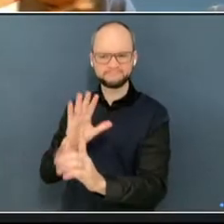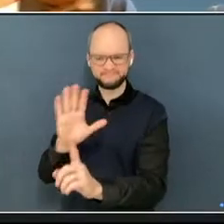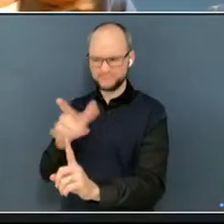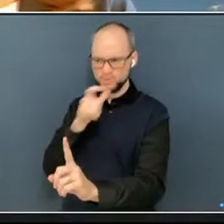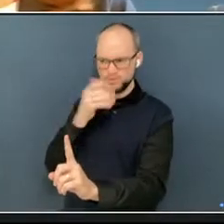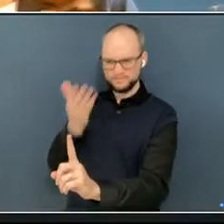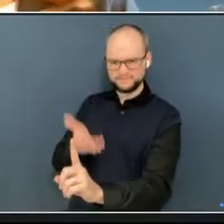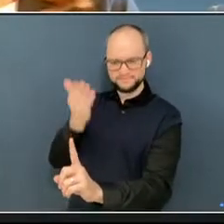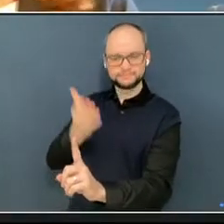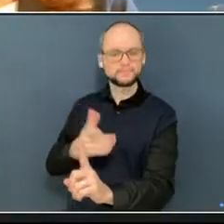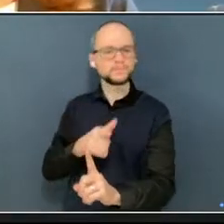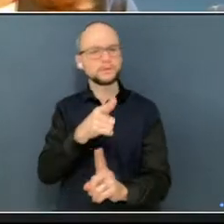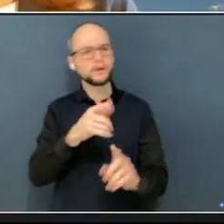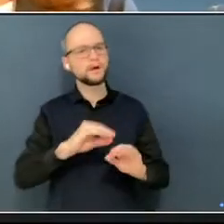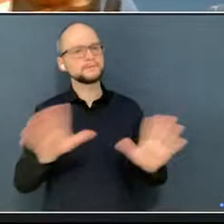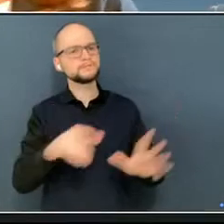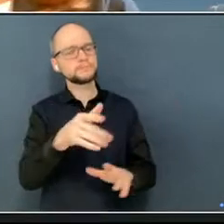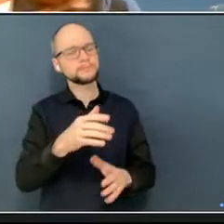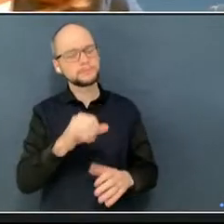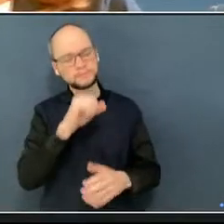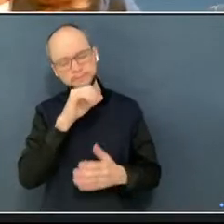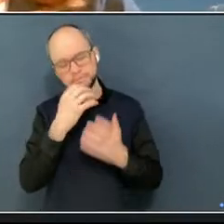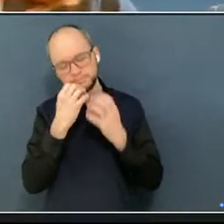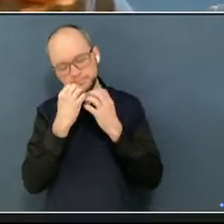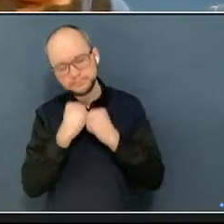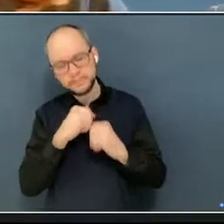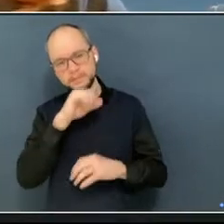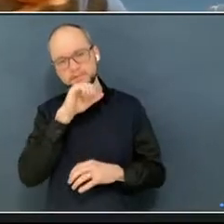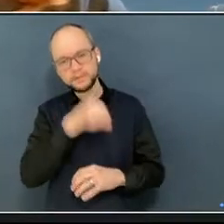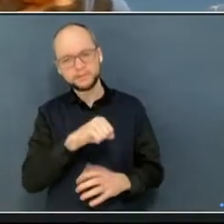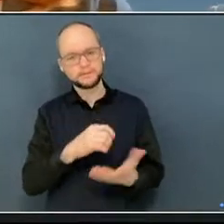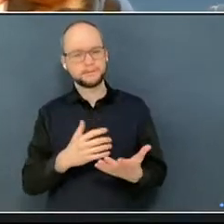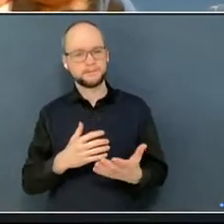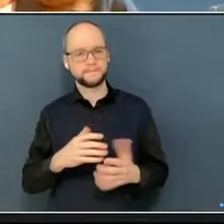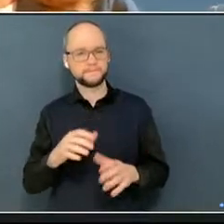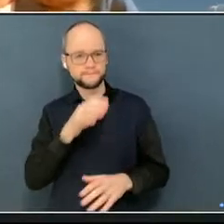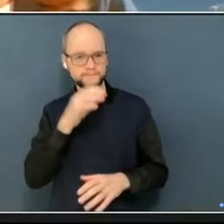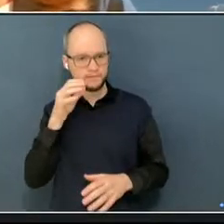What was it about farming that you enjoyed so much? What was it that